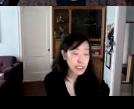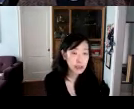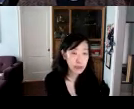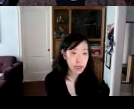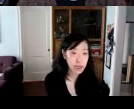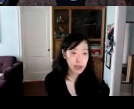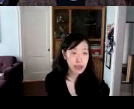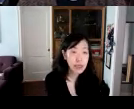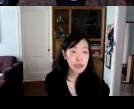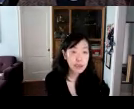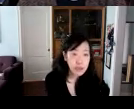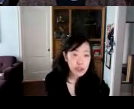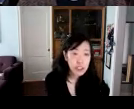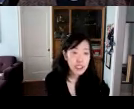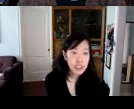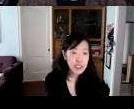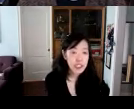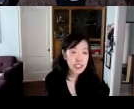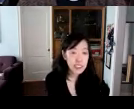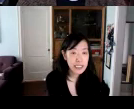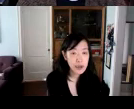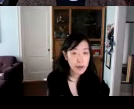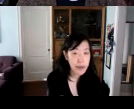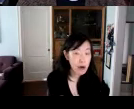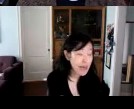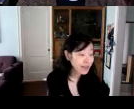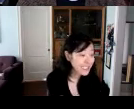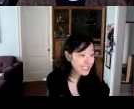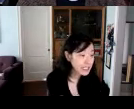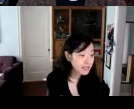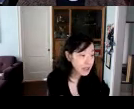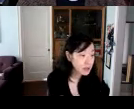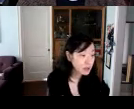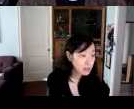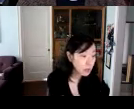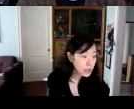agreement. Usually, contingencies outstanding final reports